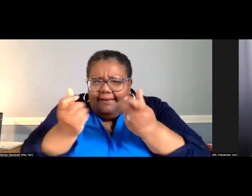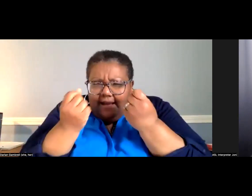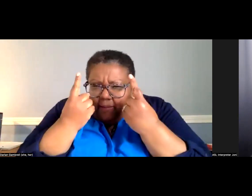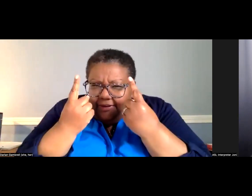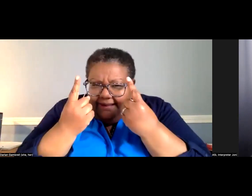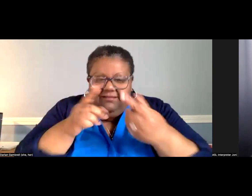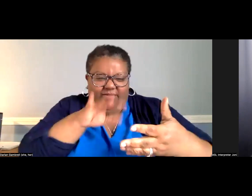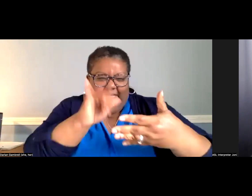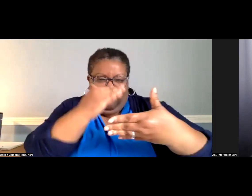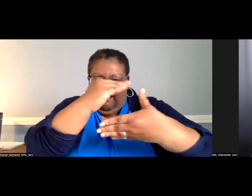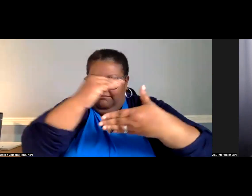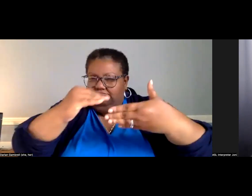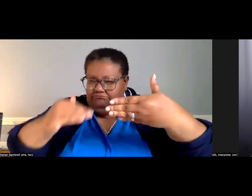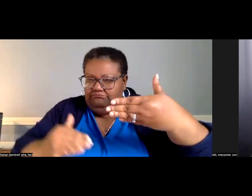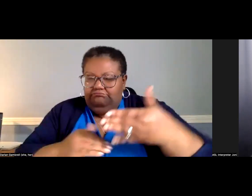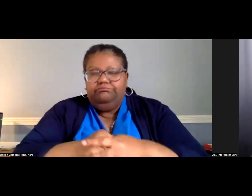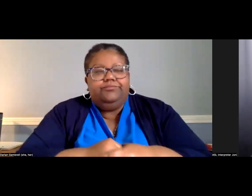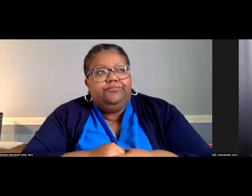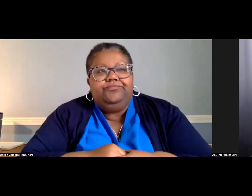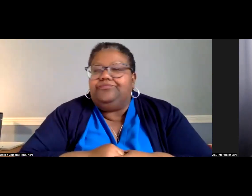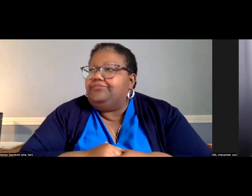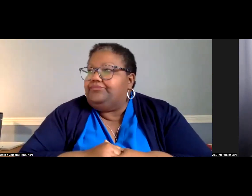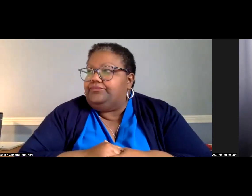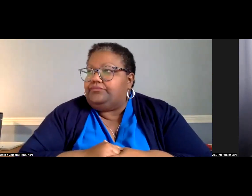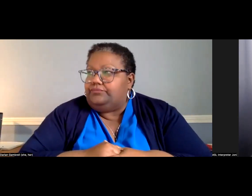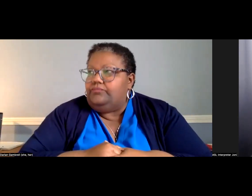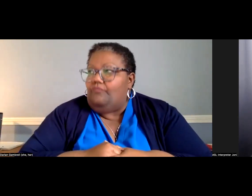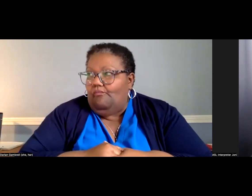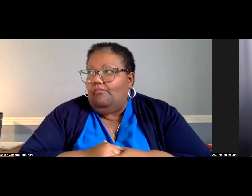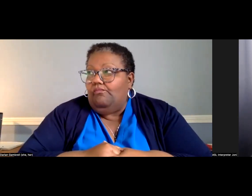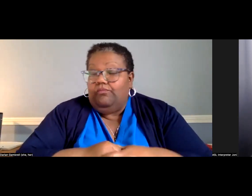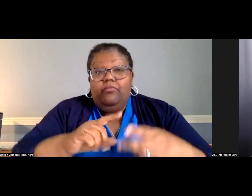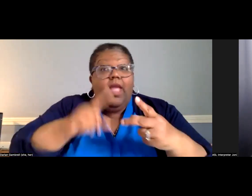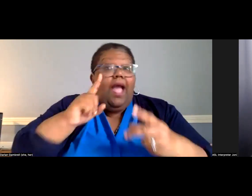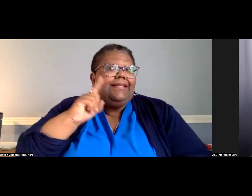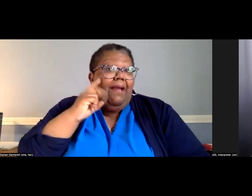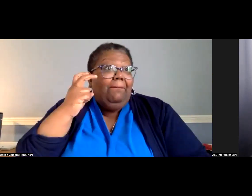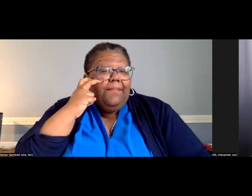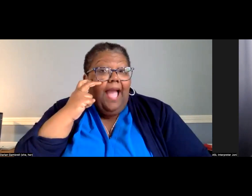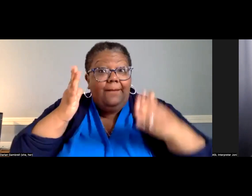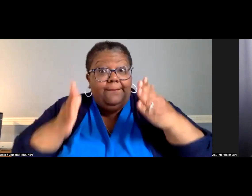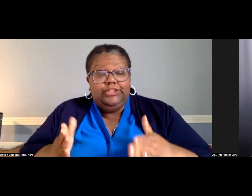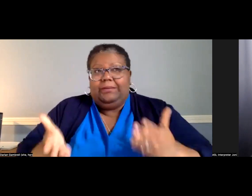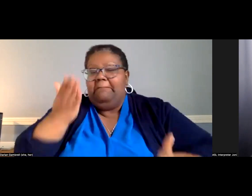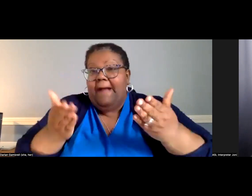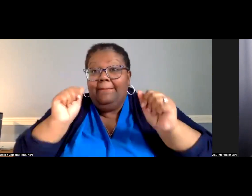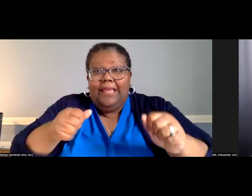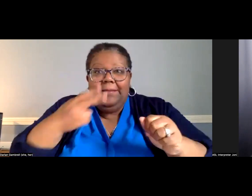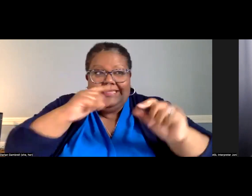depends on how much residual vision and hearing they have in both of those categories. a deaf-